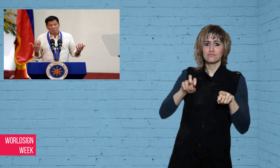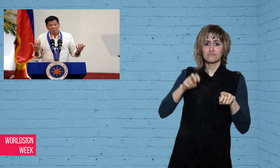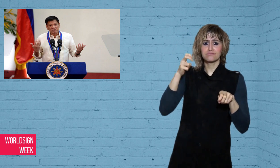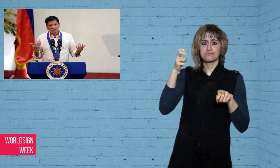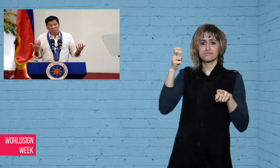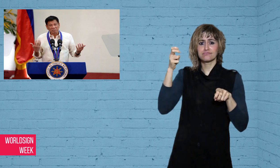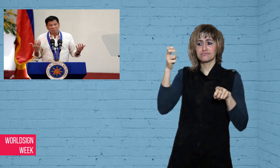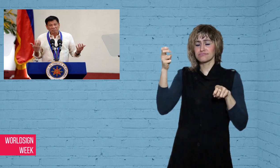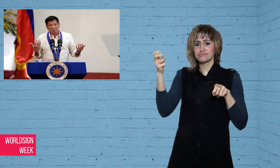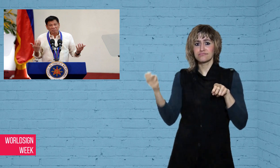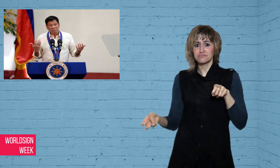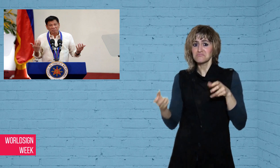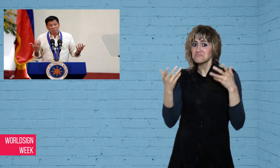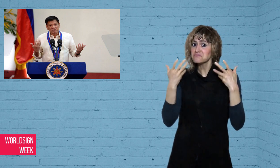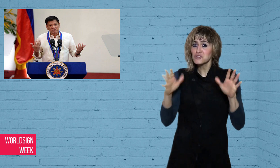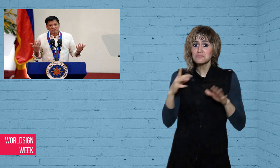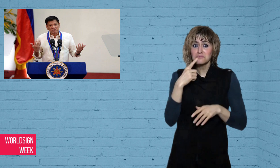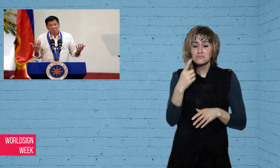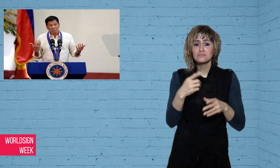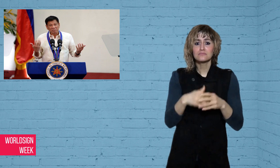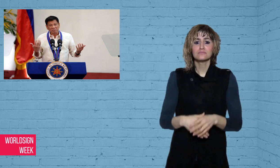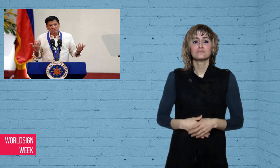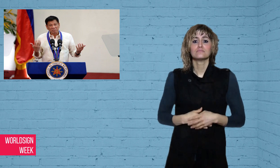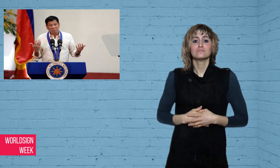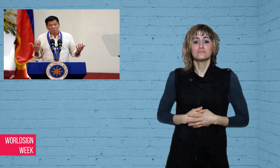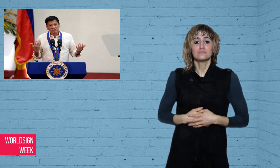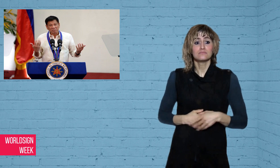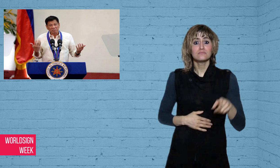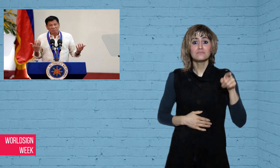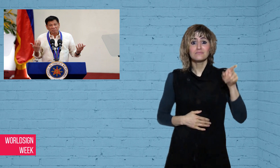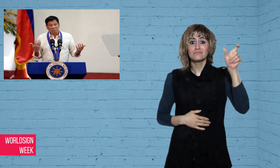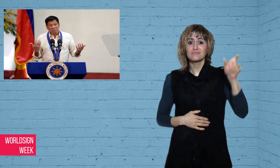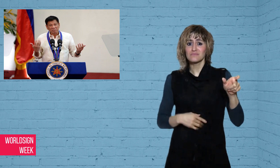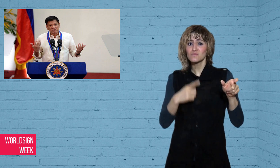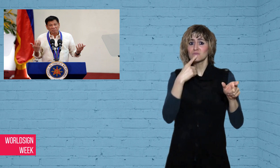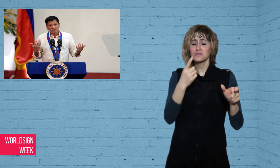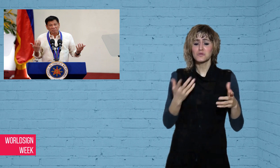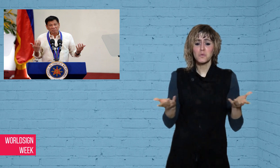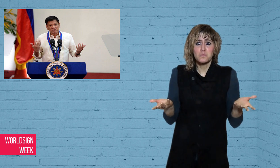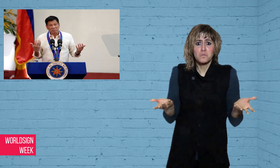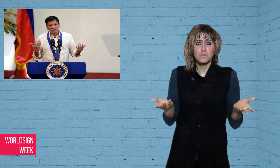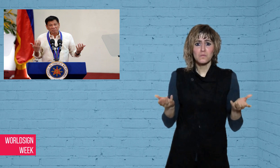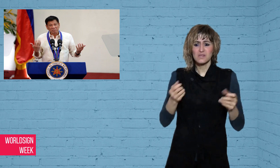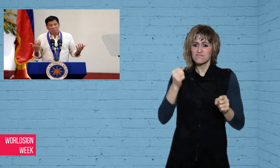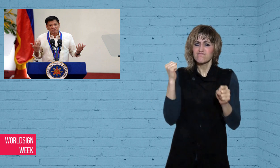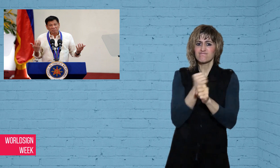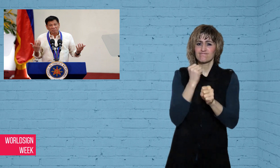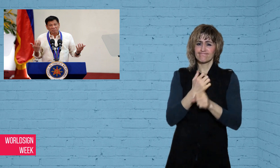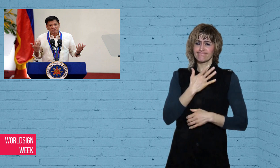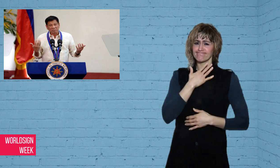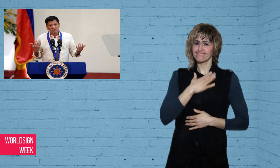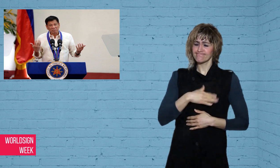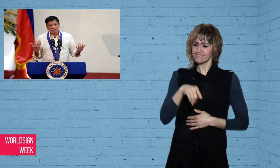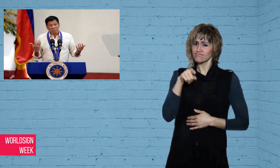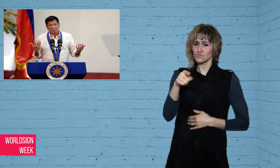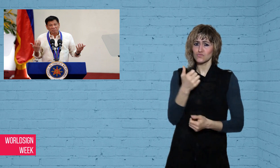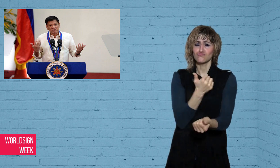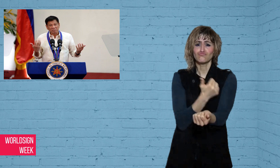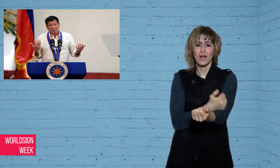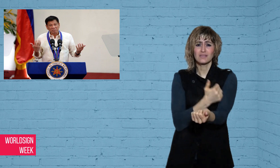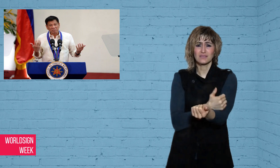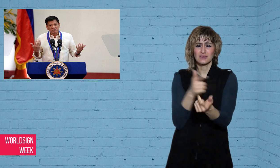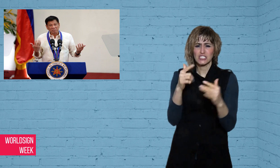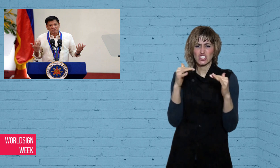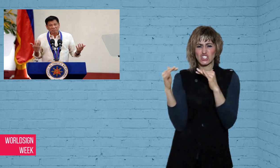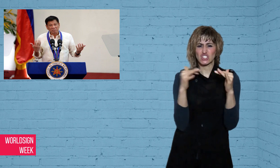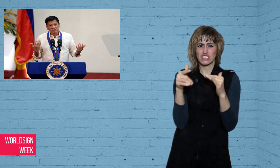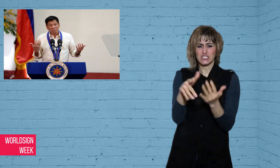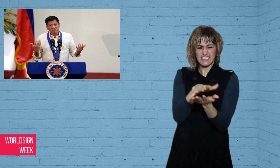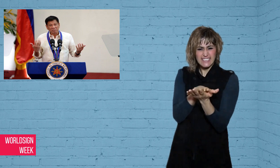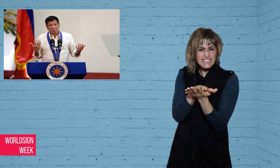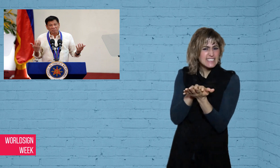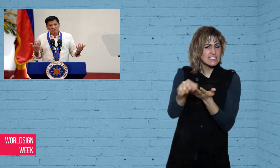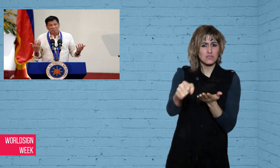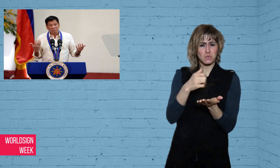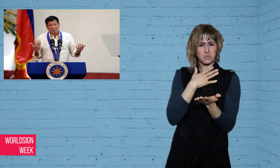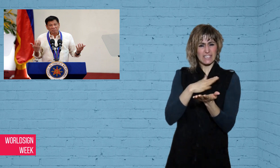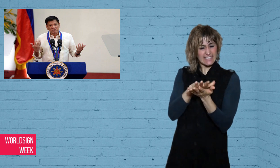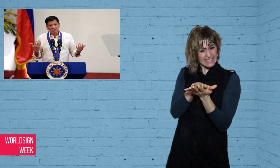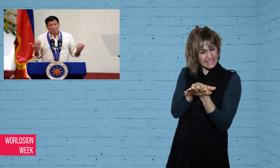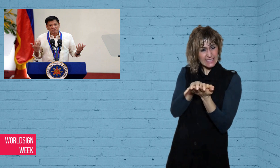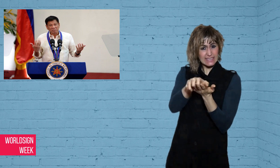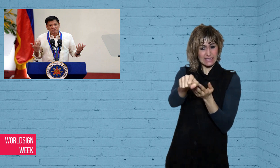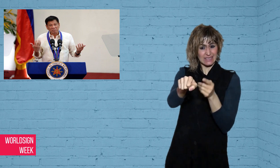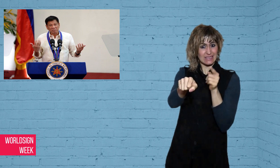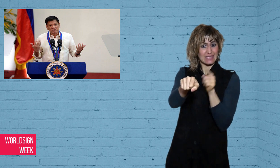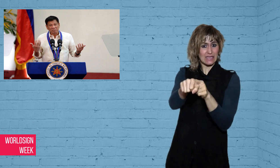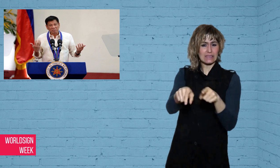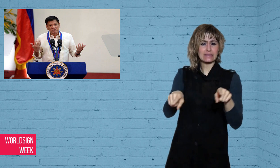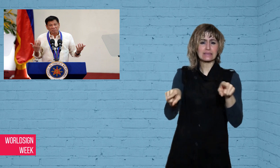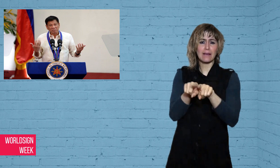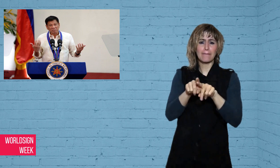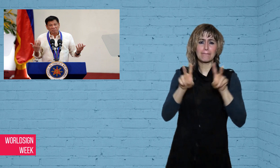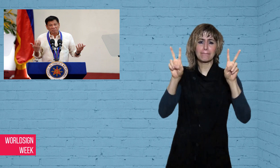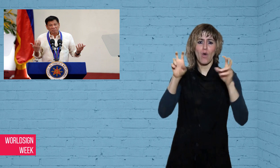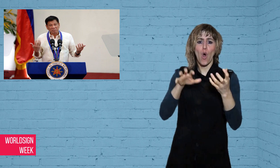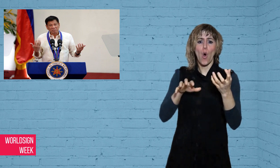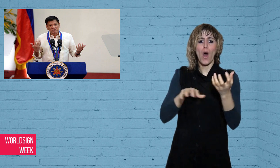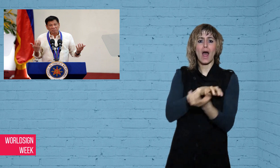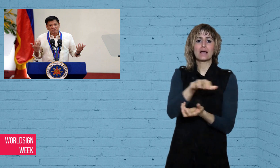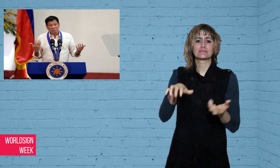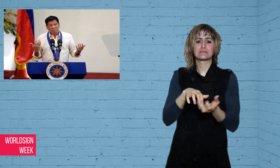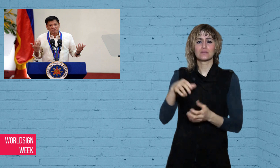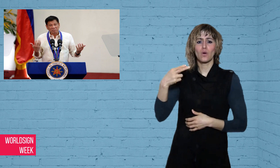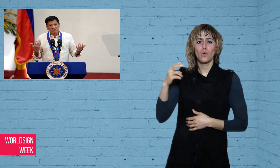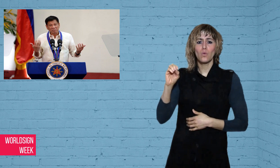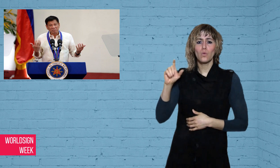helicopter, and compared his drug war to the Holocaust. In his latest rant, Duterte said